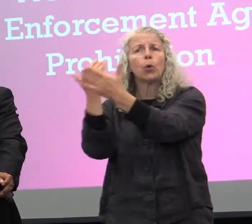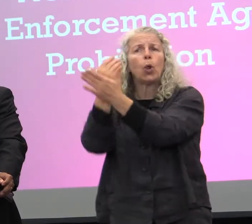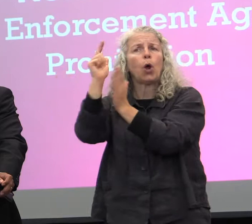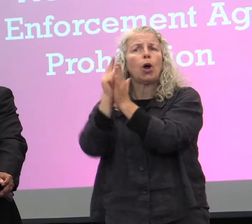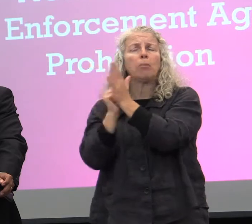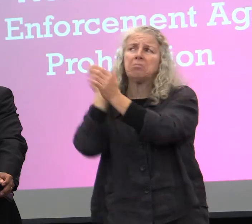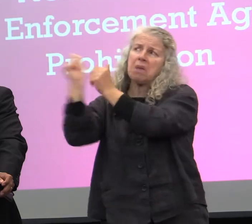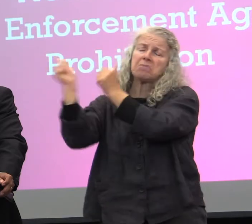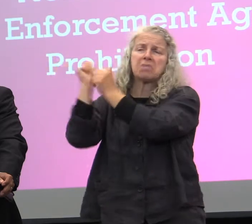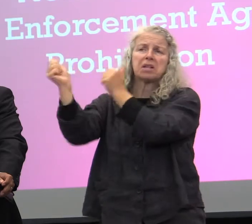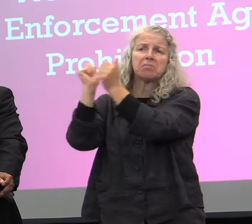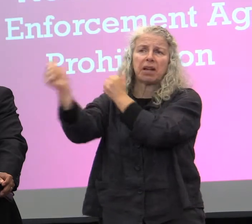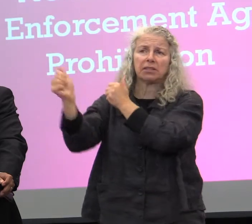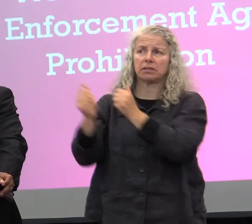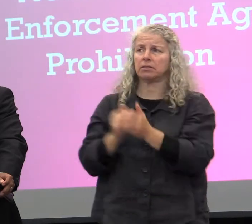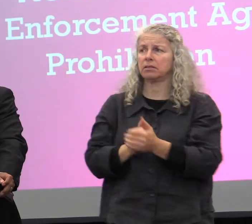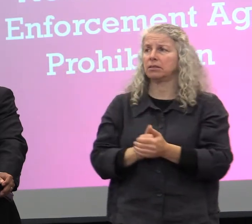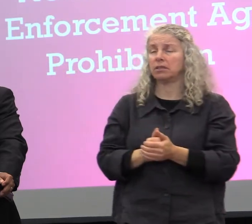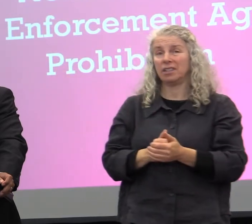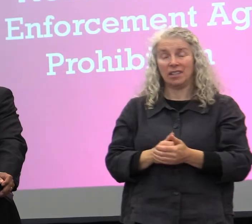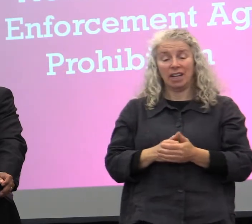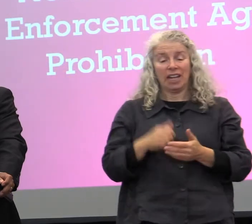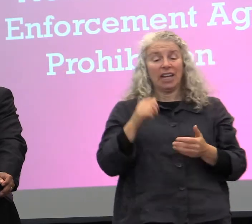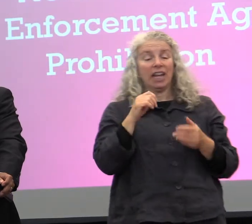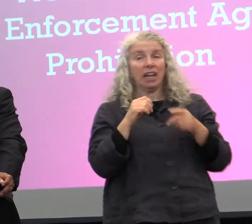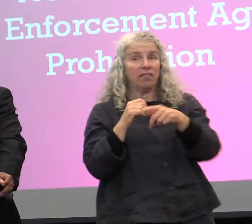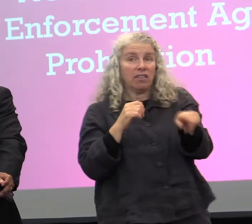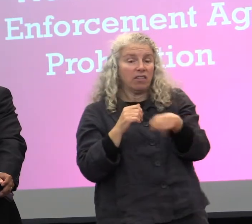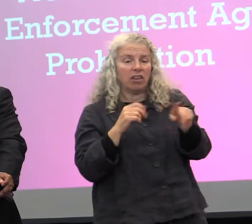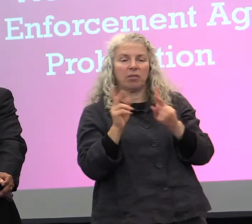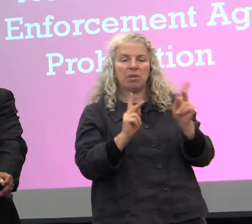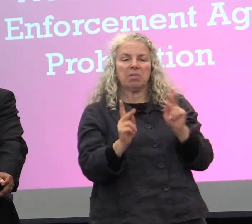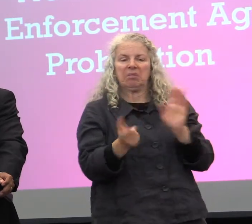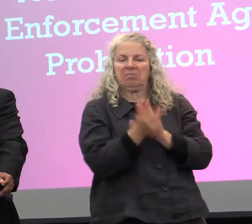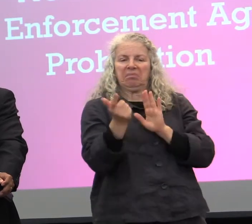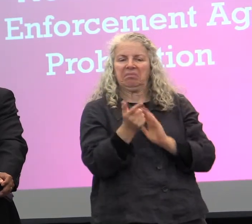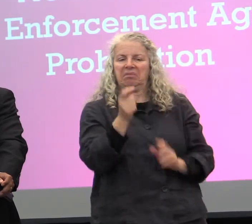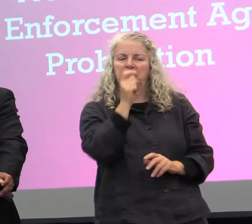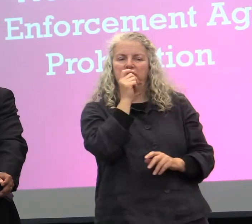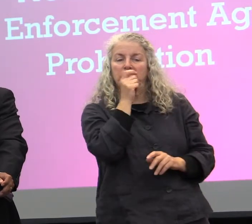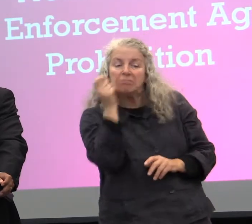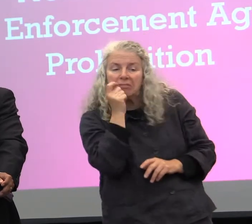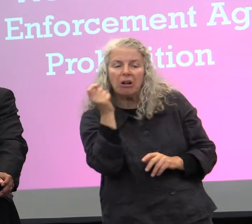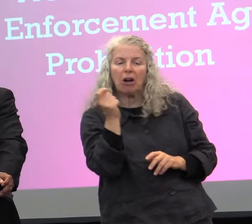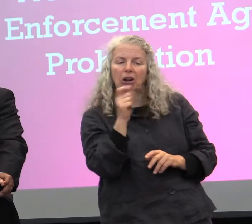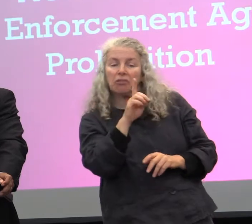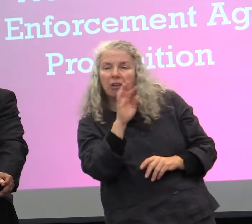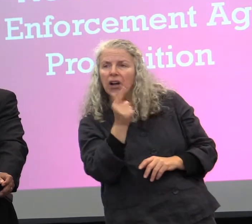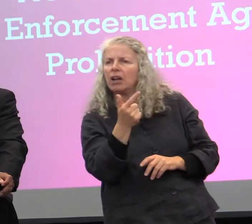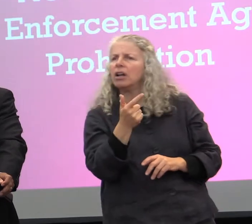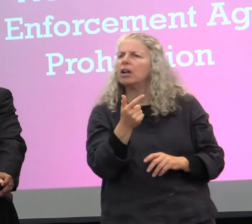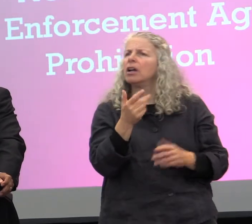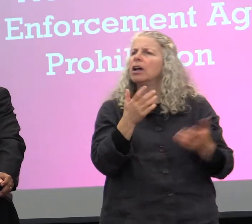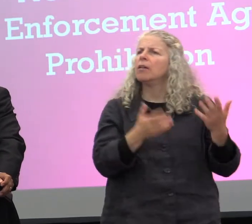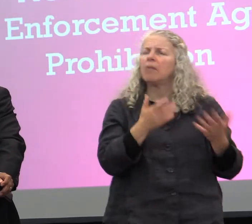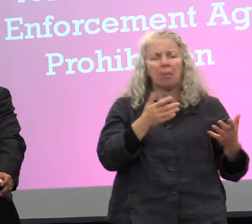With the laws of drug prohibition making it illegal for two people to engage in a personal contract,